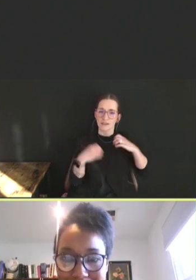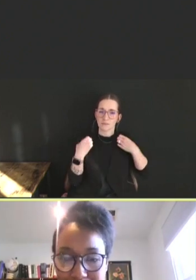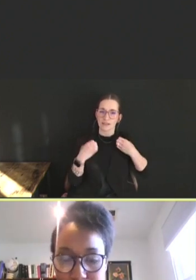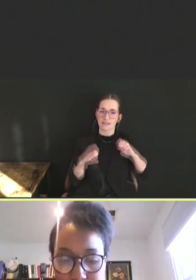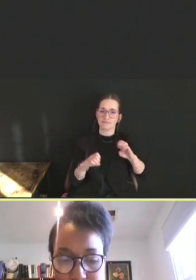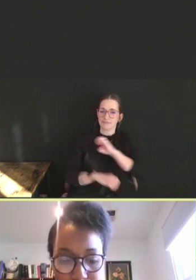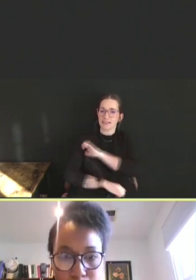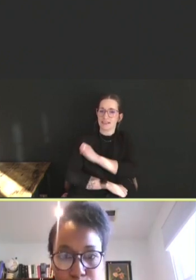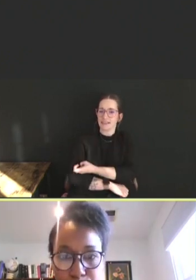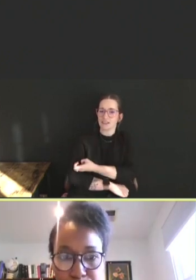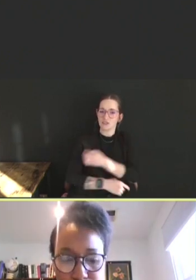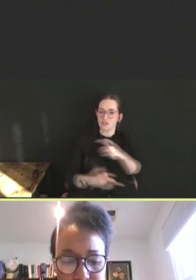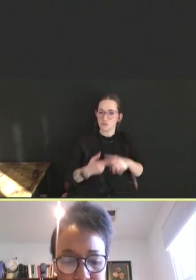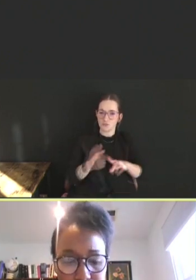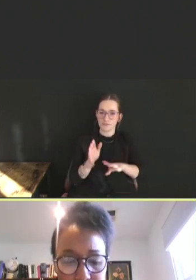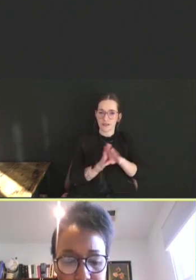Next slide, please.